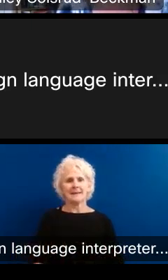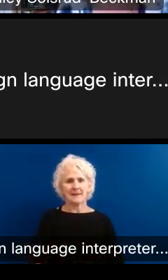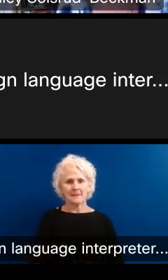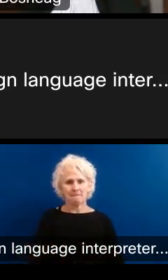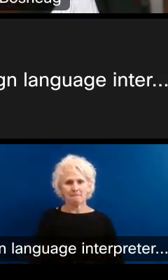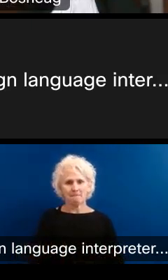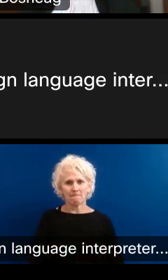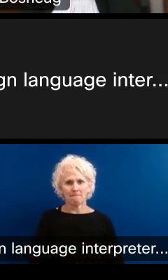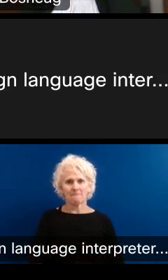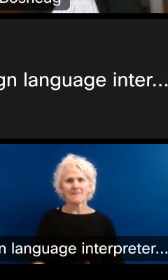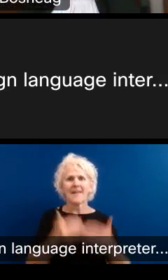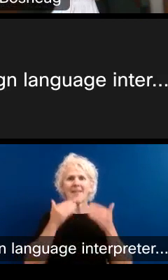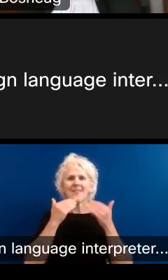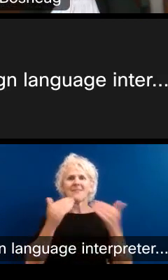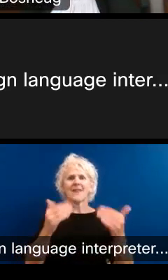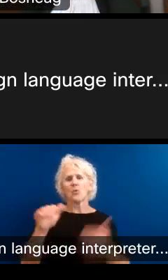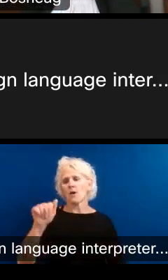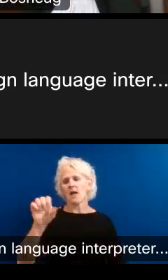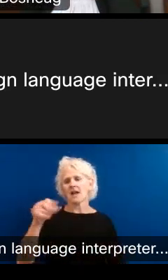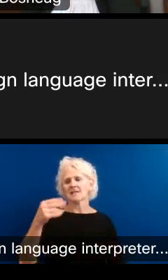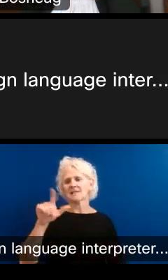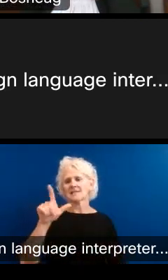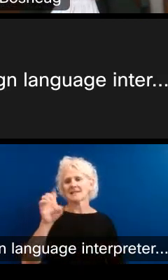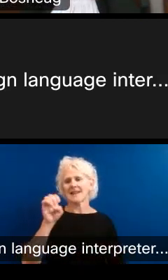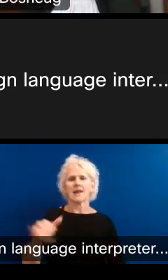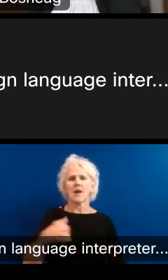[Liz] Thank you, Ashley. I think I'll just give another minute or two